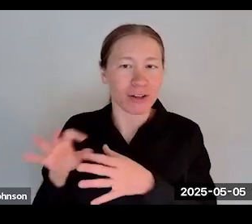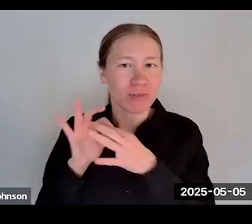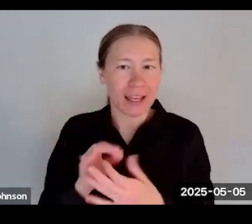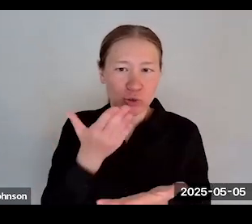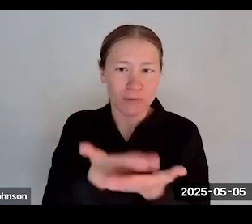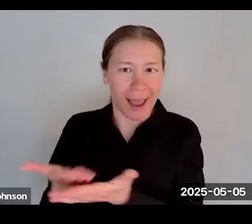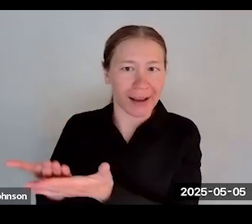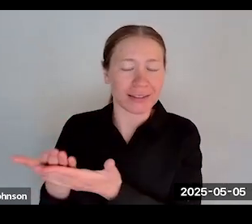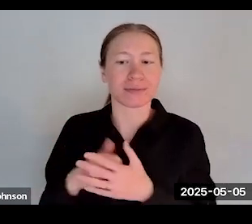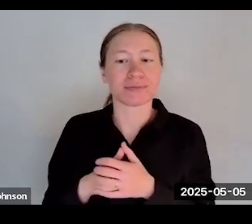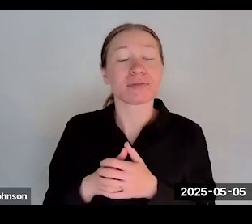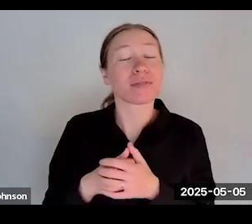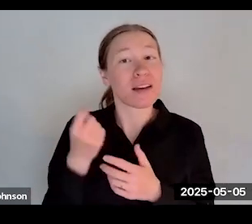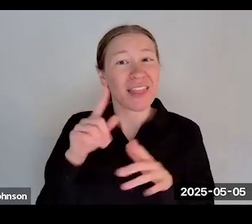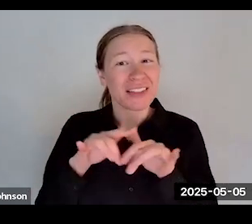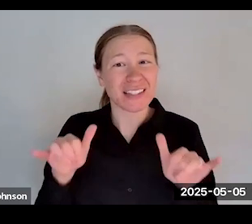all while engaging in a good faith effort.